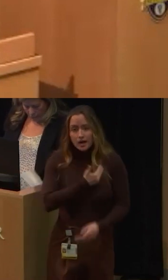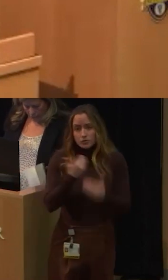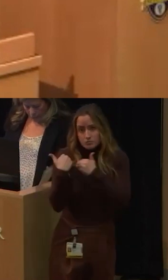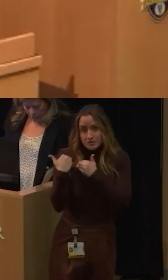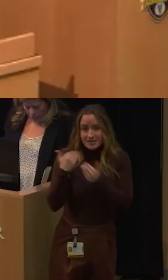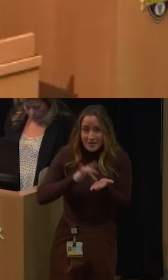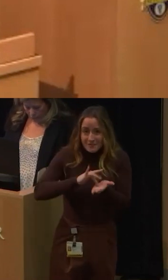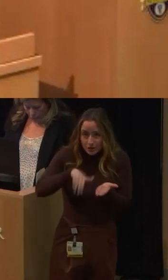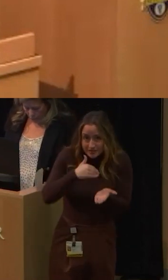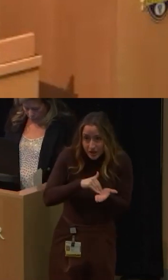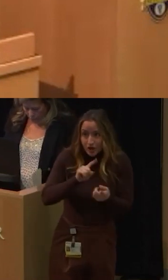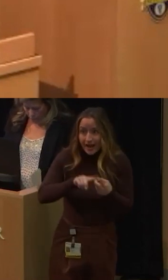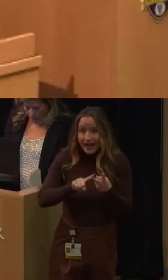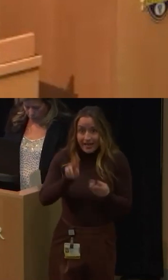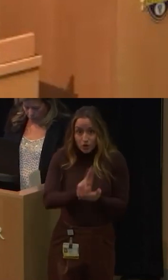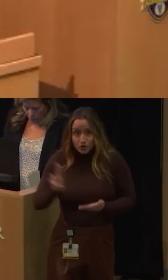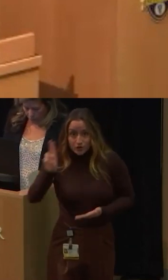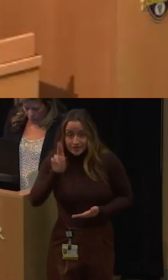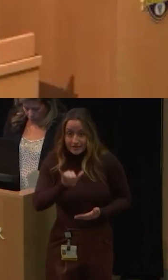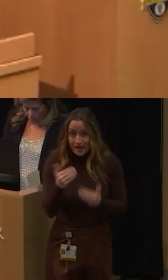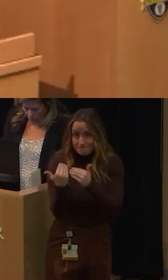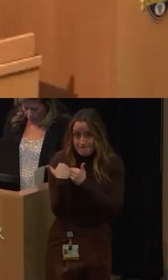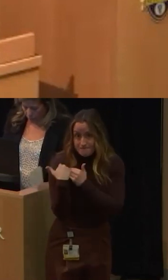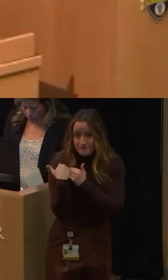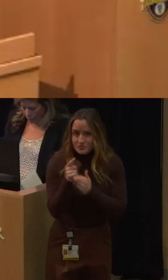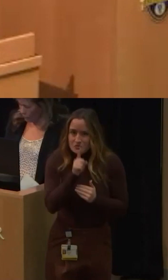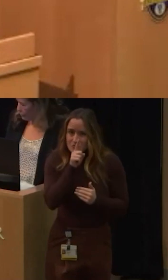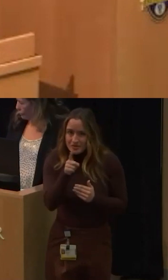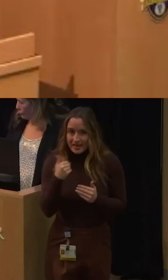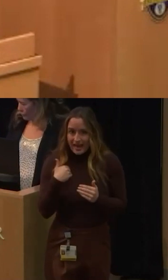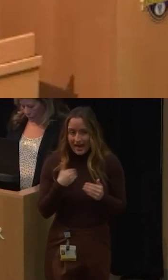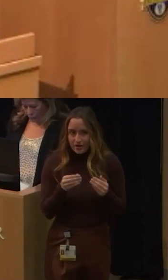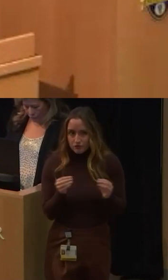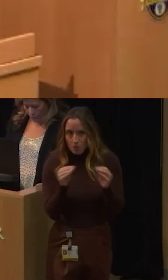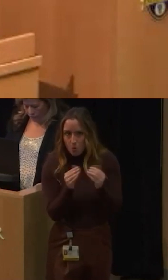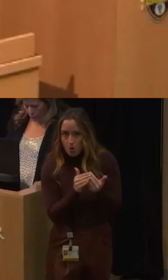even go broader than that by virtue of what universities can bring in terms of creative thought,